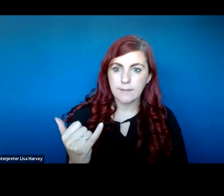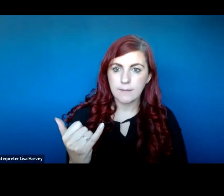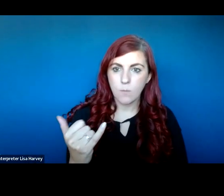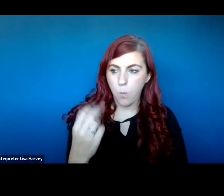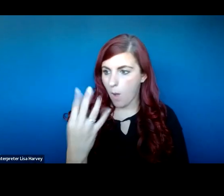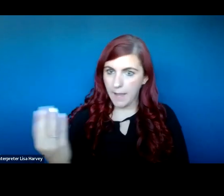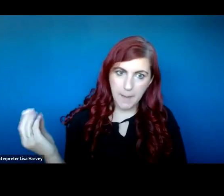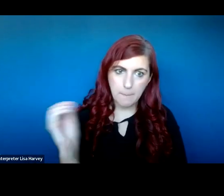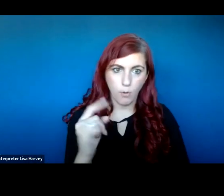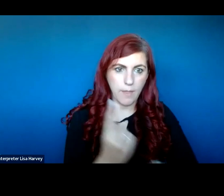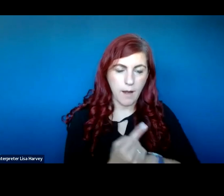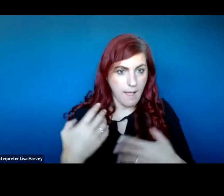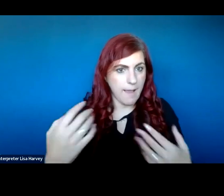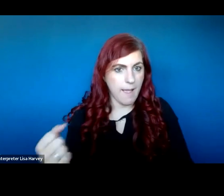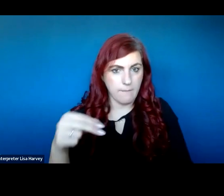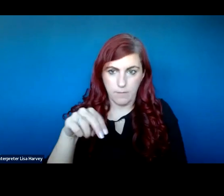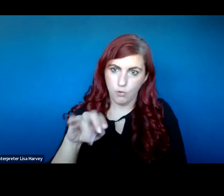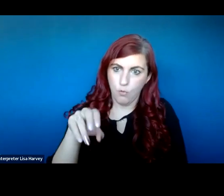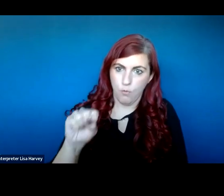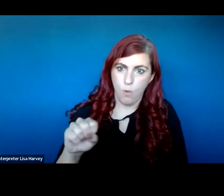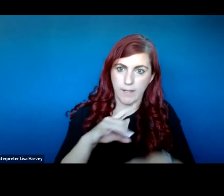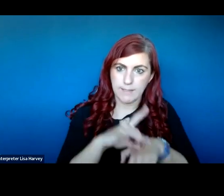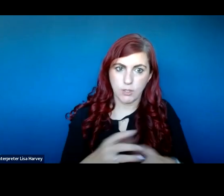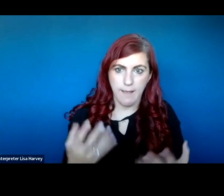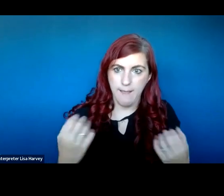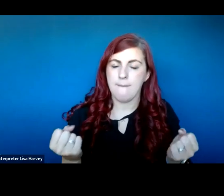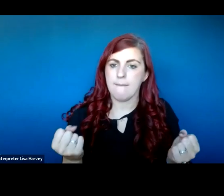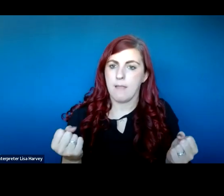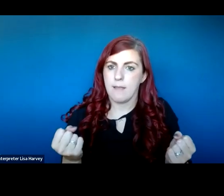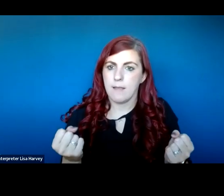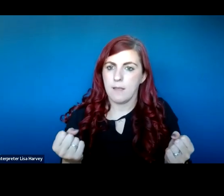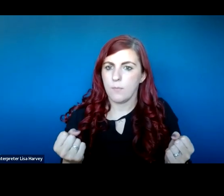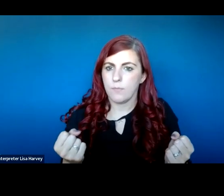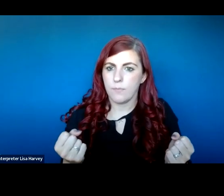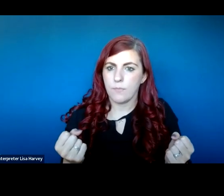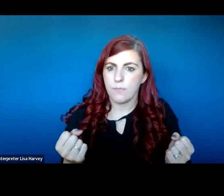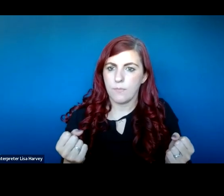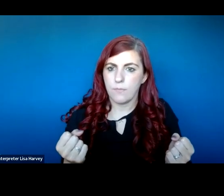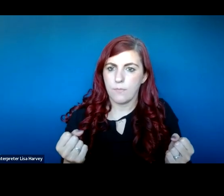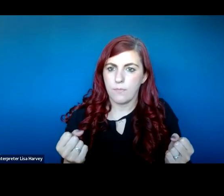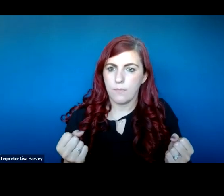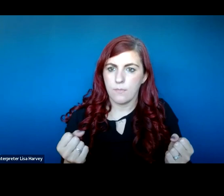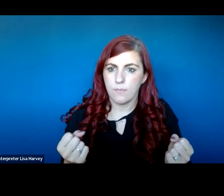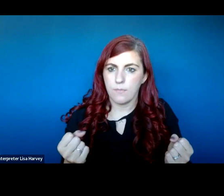I have a neurological condition and it's only going to go one way, well actually